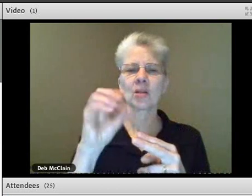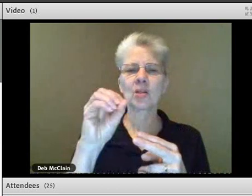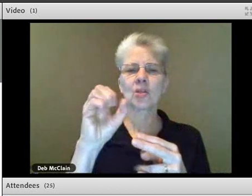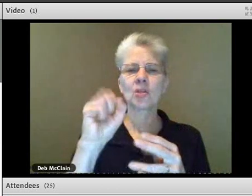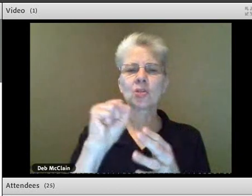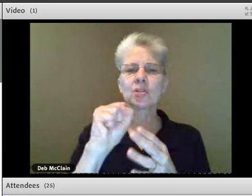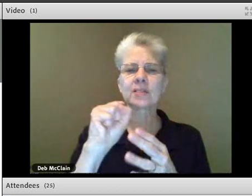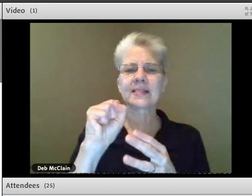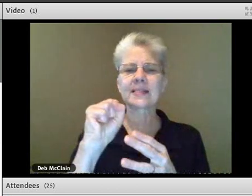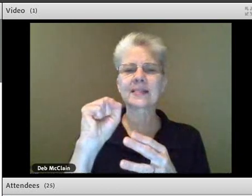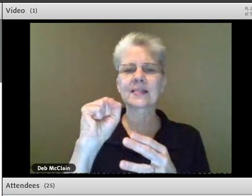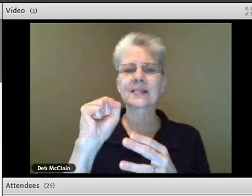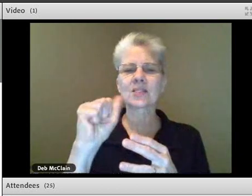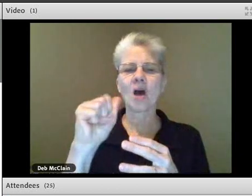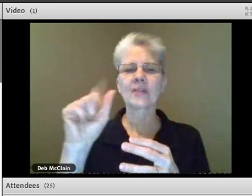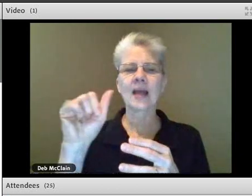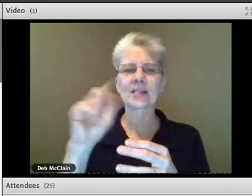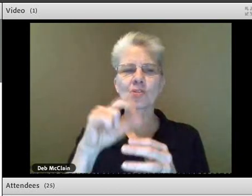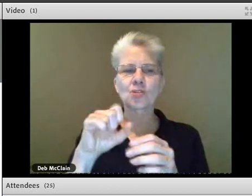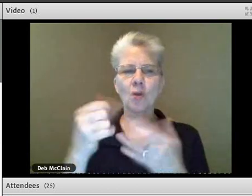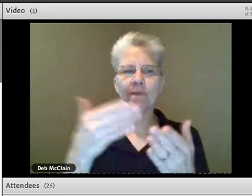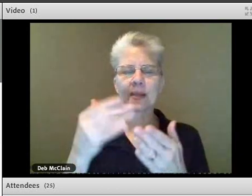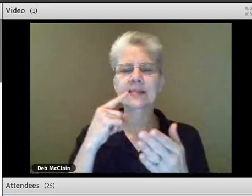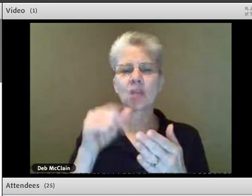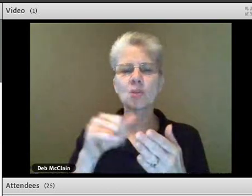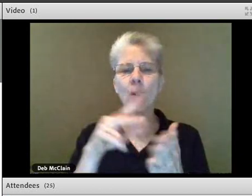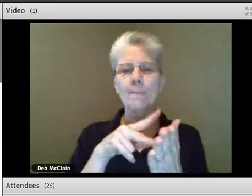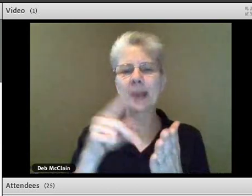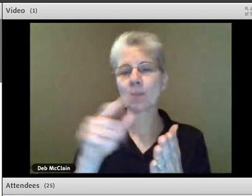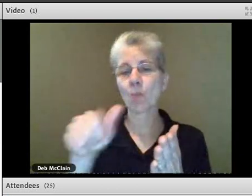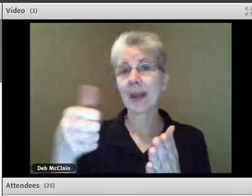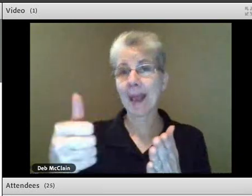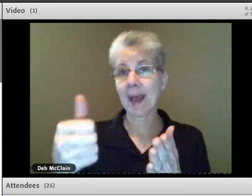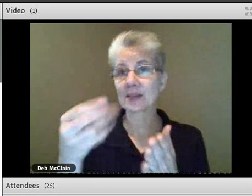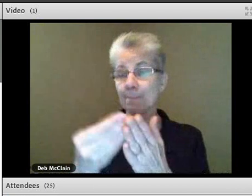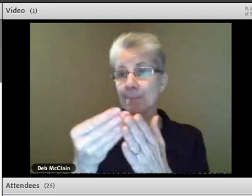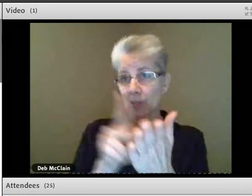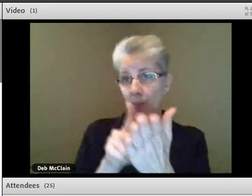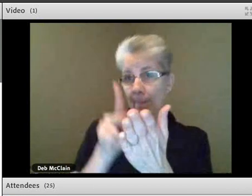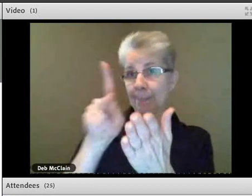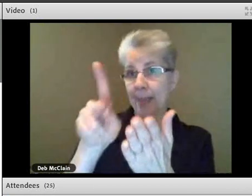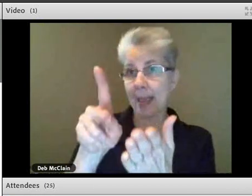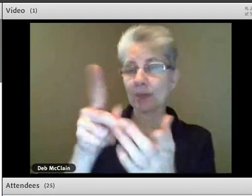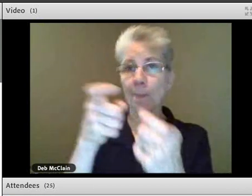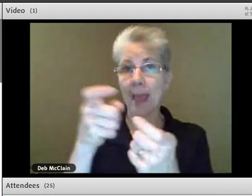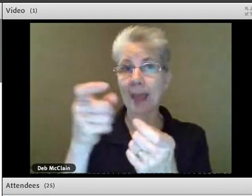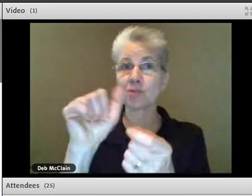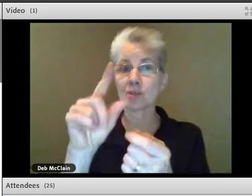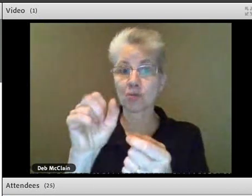so you're in a hosted environment. You're paying somebody else money to not only manage the server